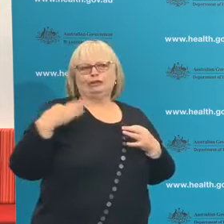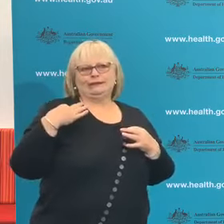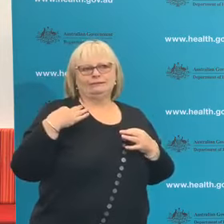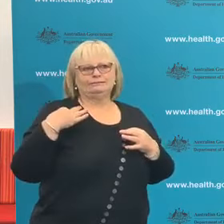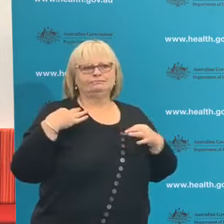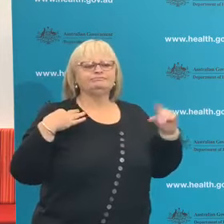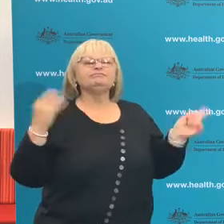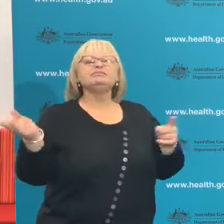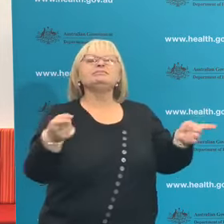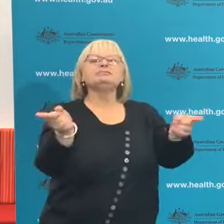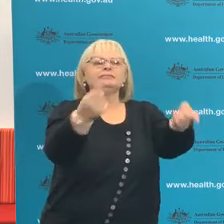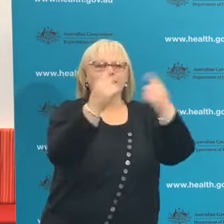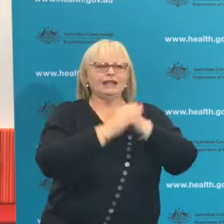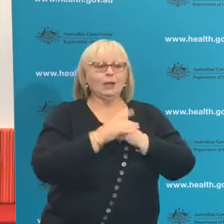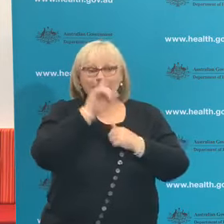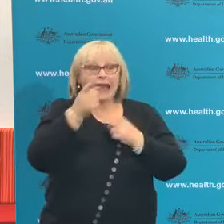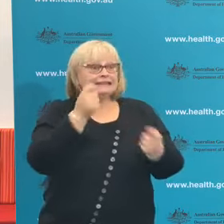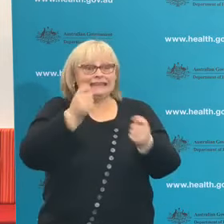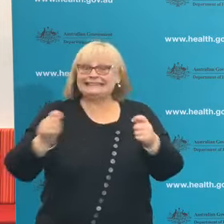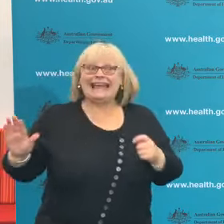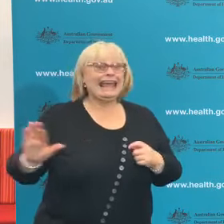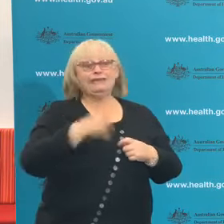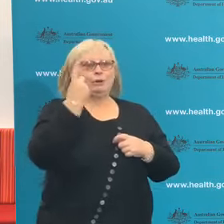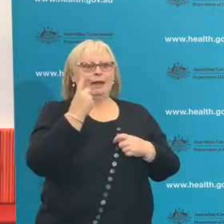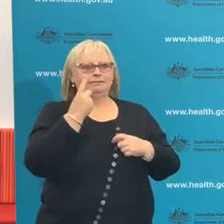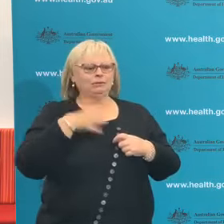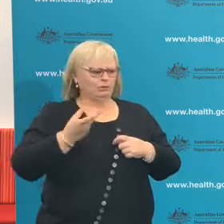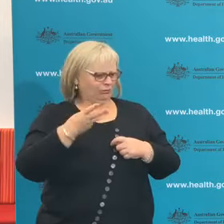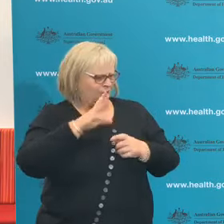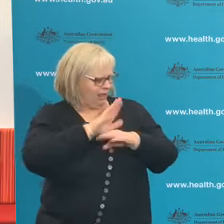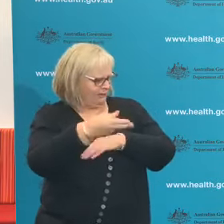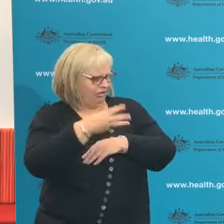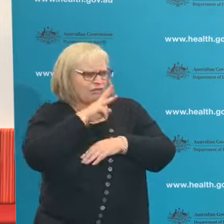there are too many of them. There are 300,000 nurses in Australia. So you would